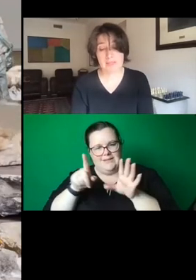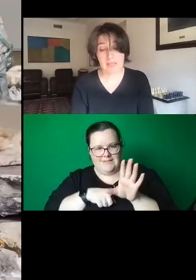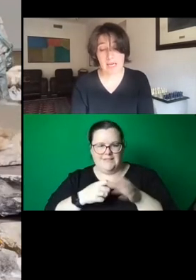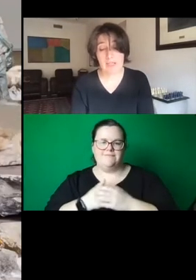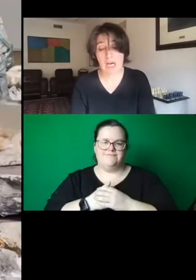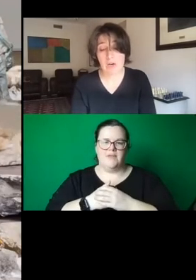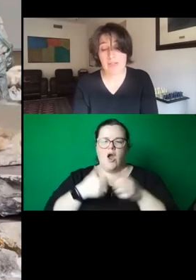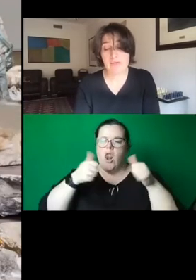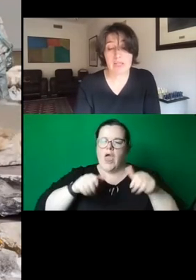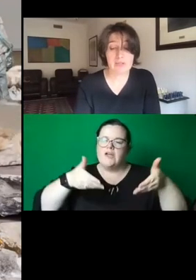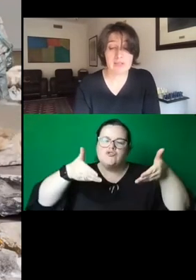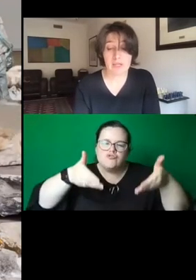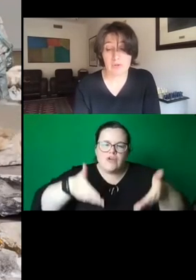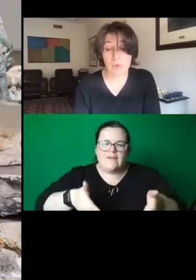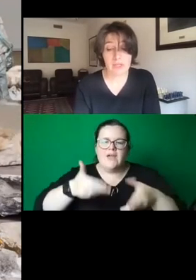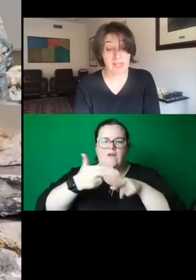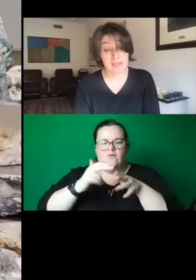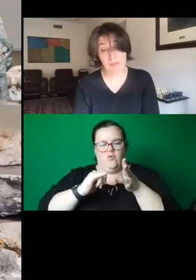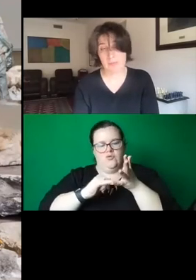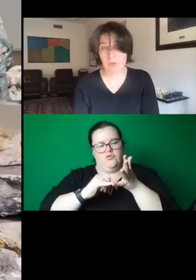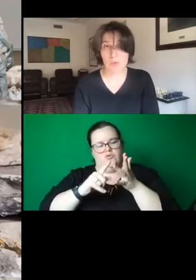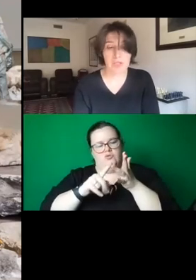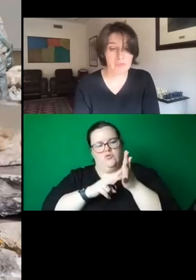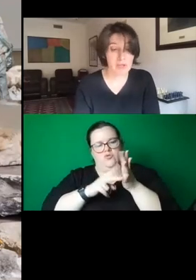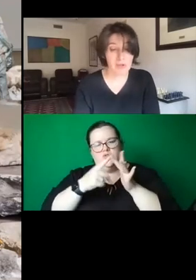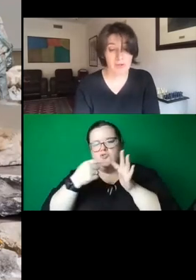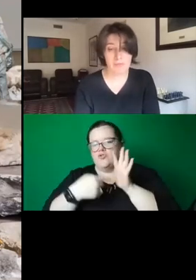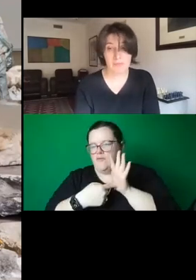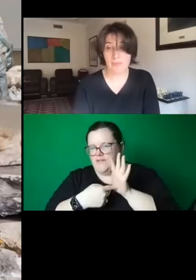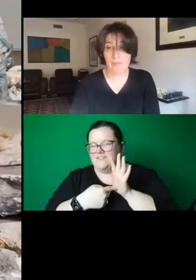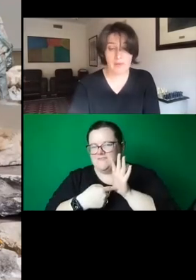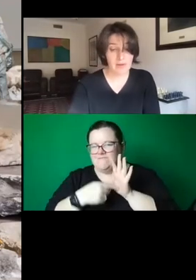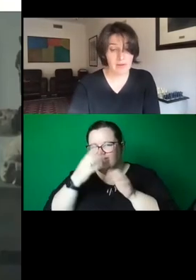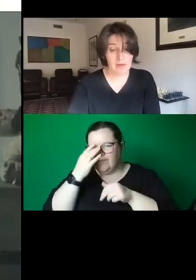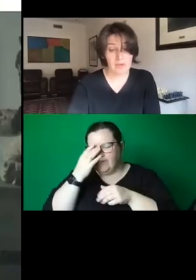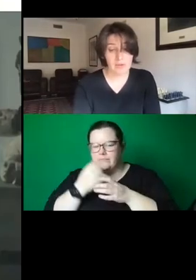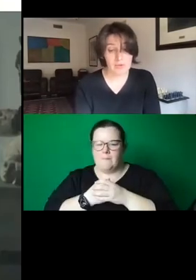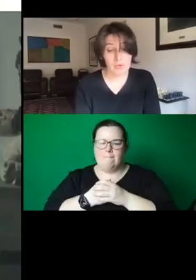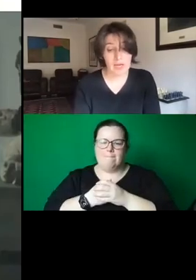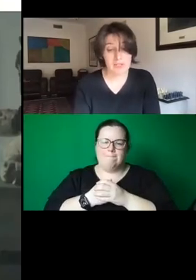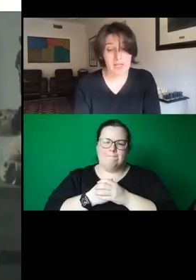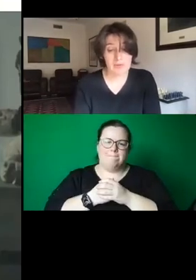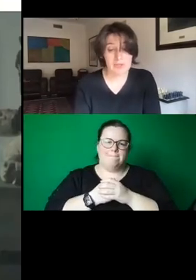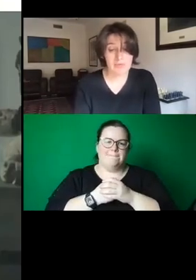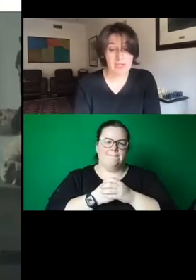and how are they relevant now looking at them what can we learn soon after i was invited to